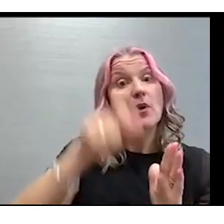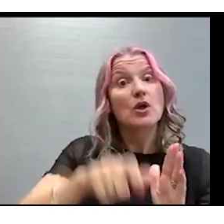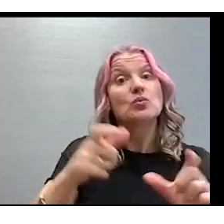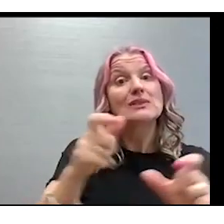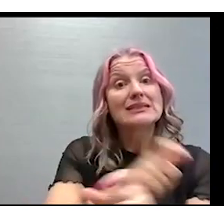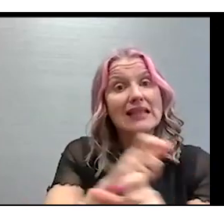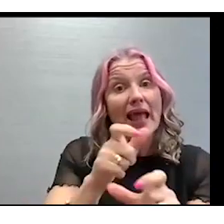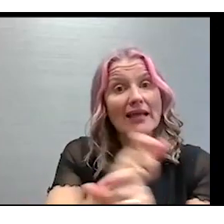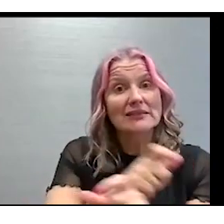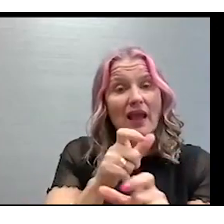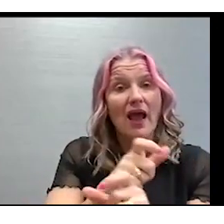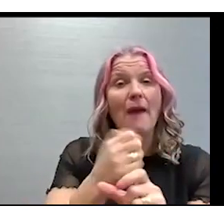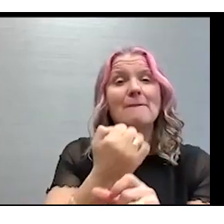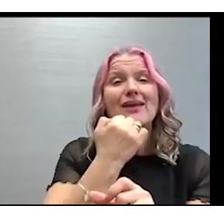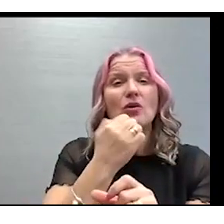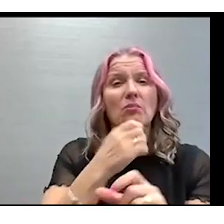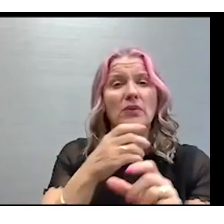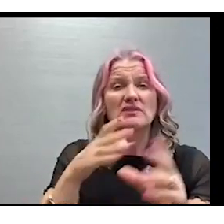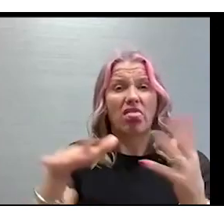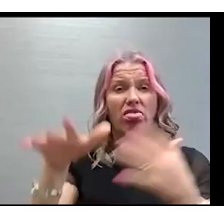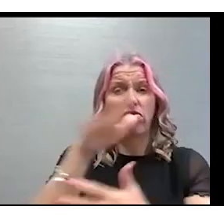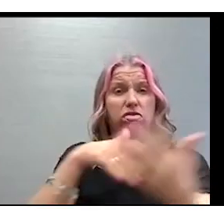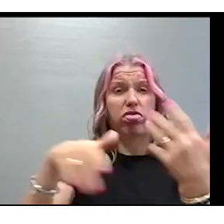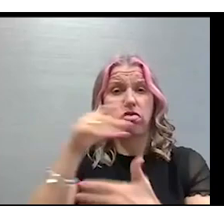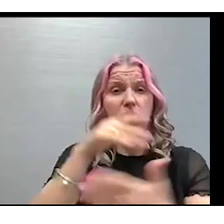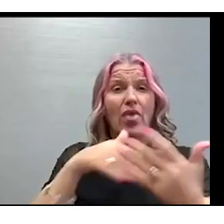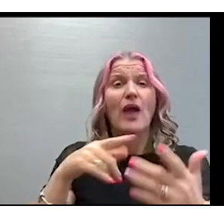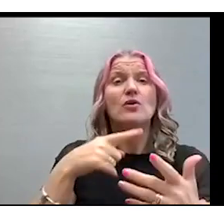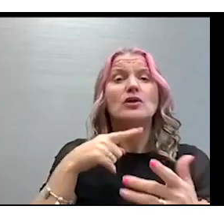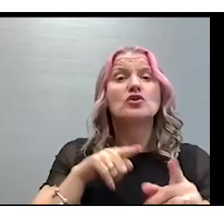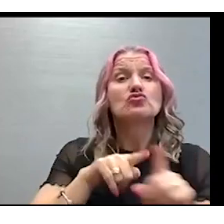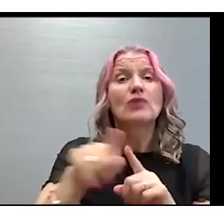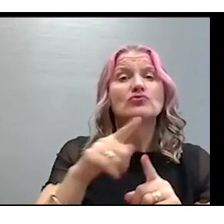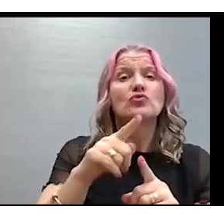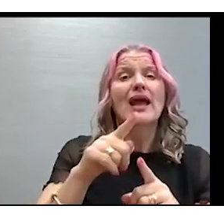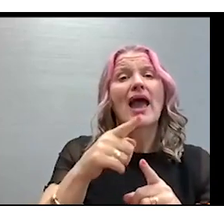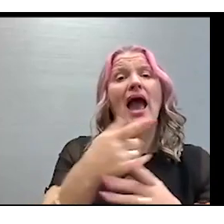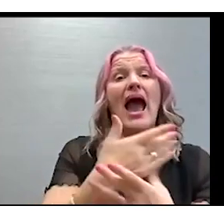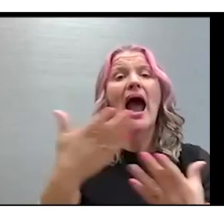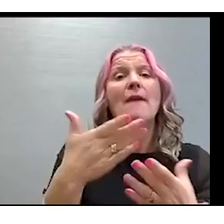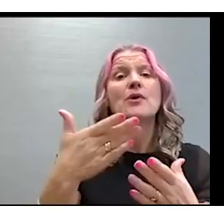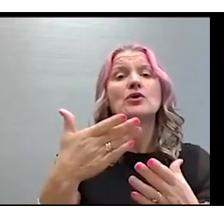all over the screen, I was trying to get it to calculate how much rock wool I need for my roof.